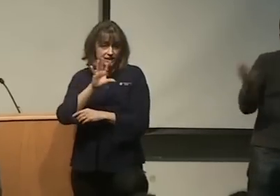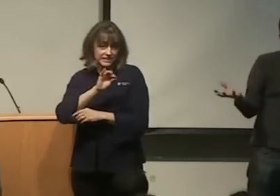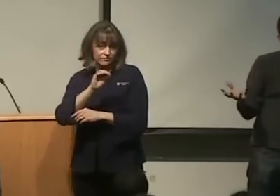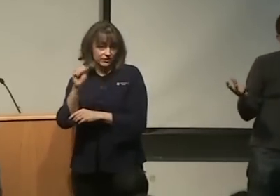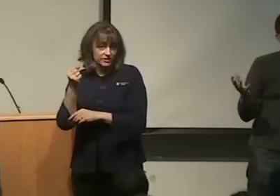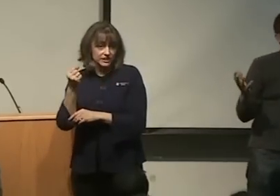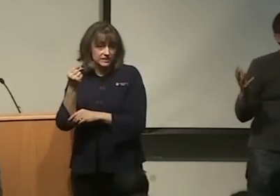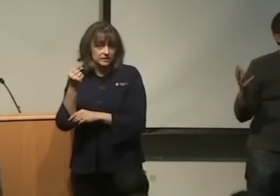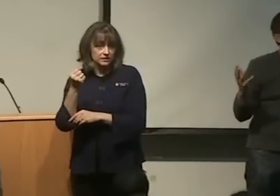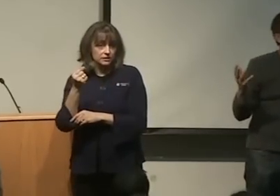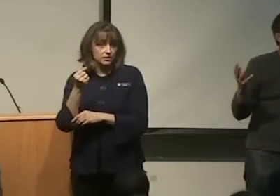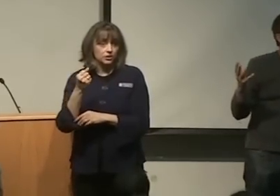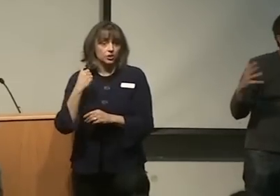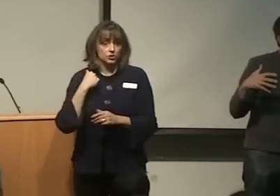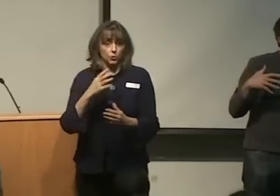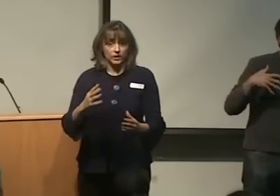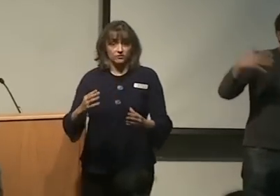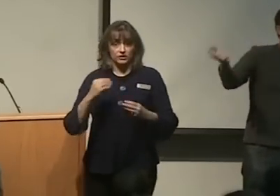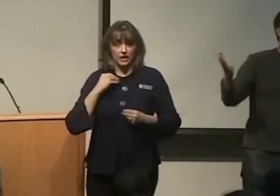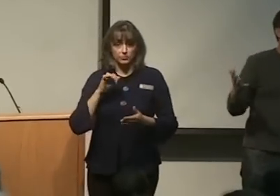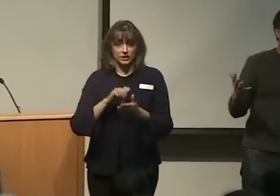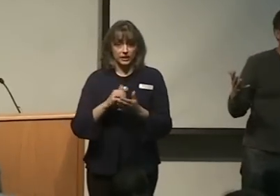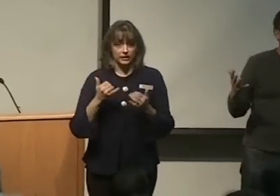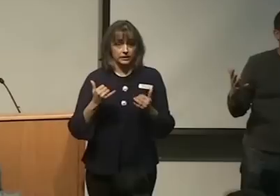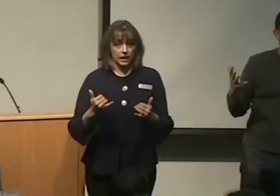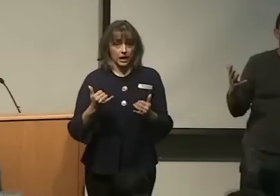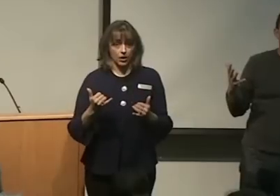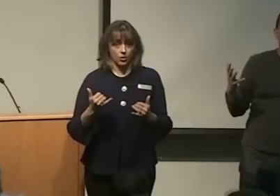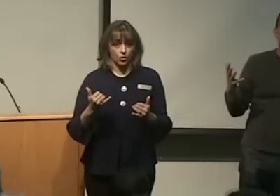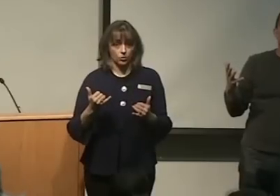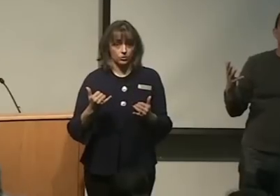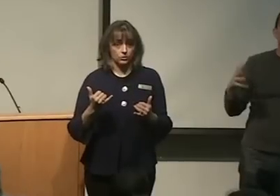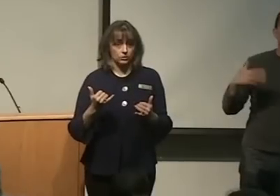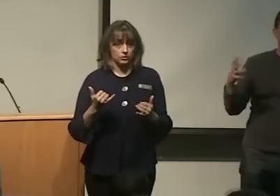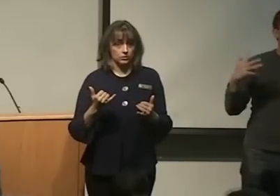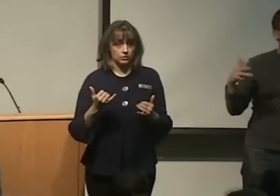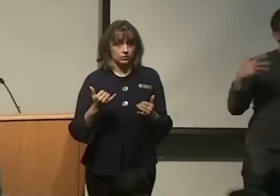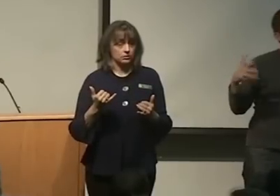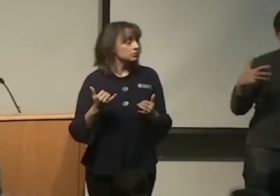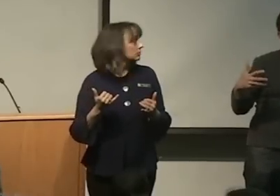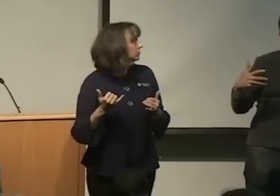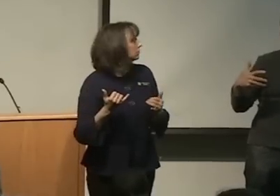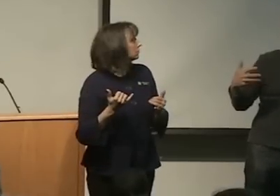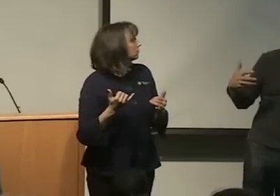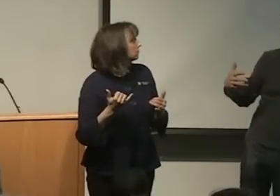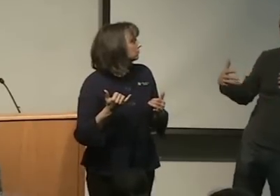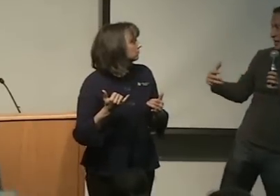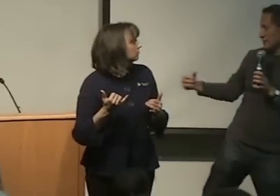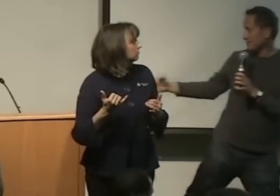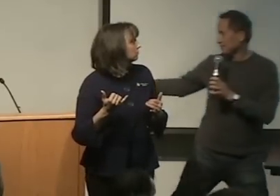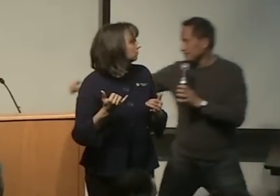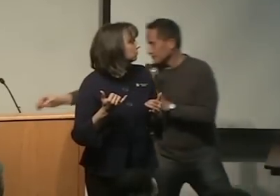And so there weren't vocational training courses, and so the for profits have come in to do some of that.